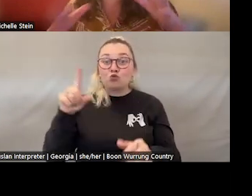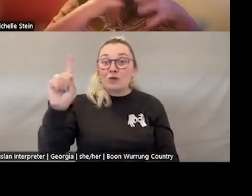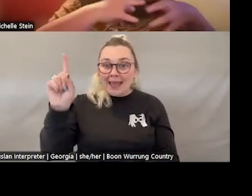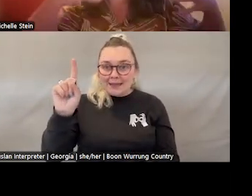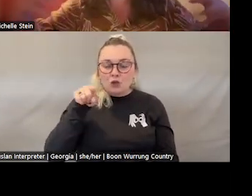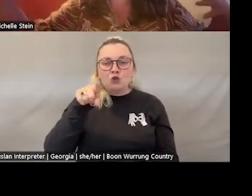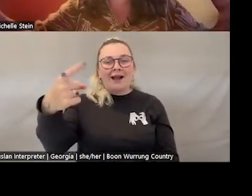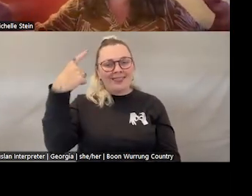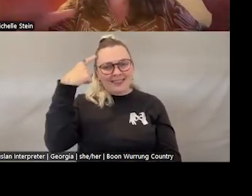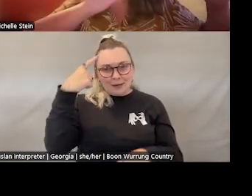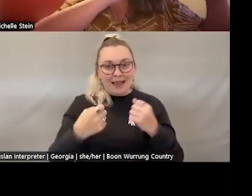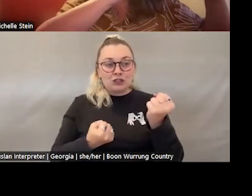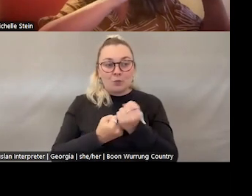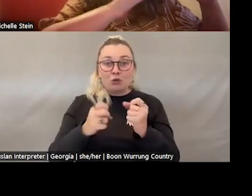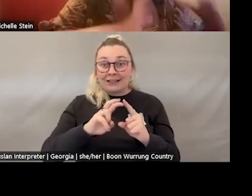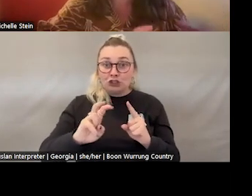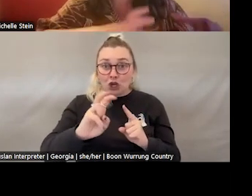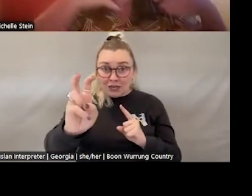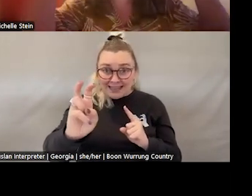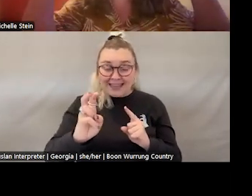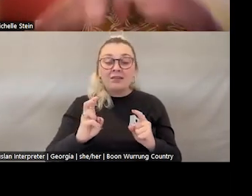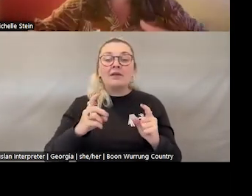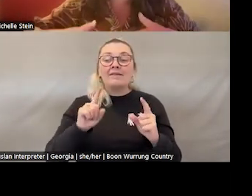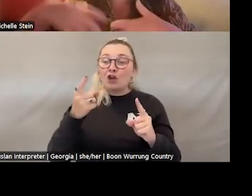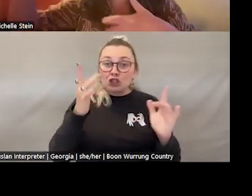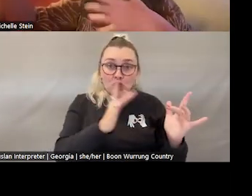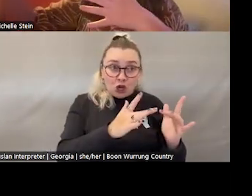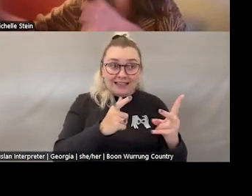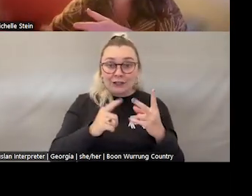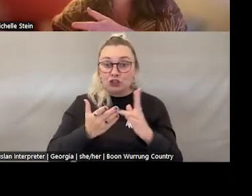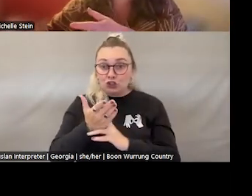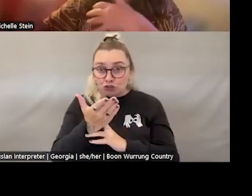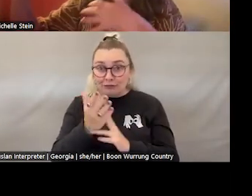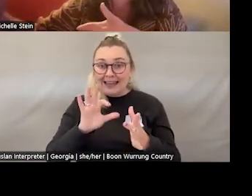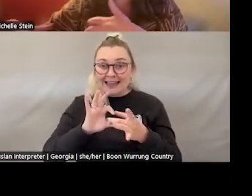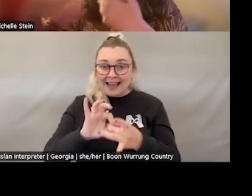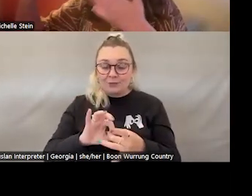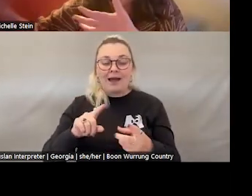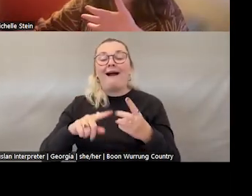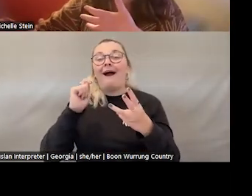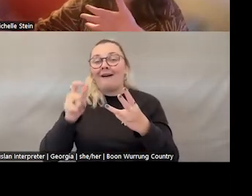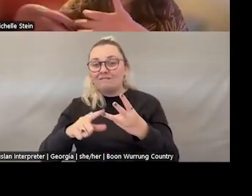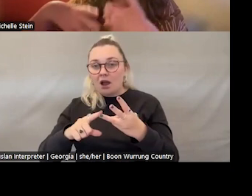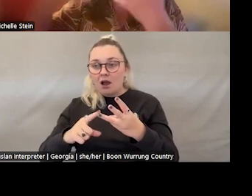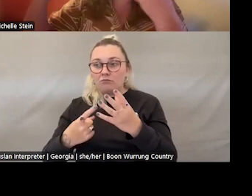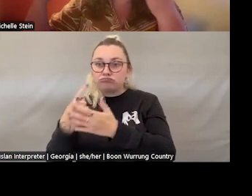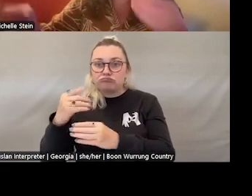about our supporter journey, first contact, during engagement and after transaction or interaction,